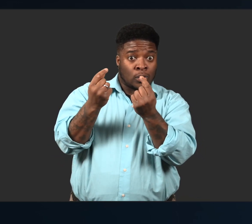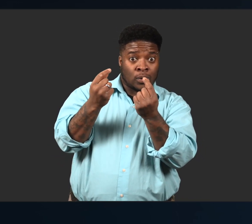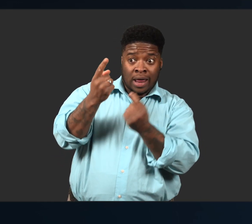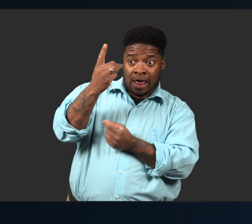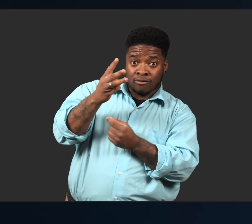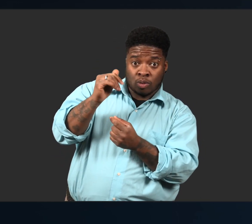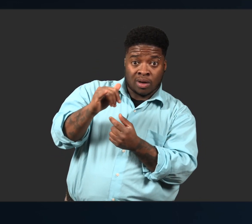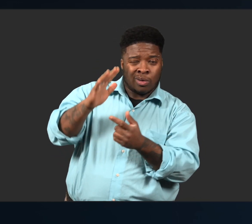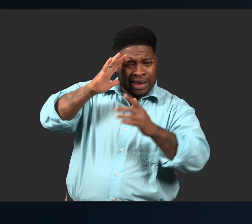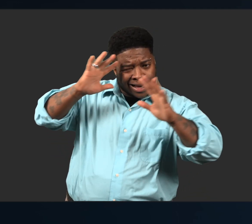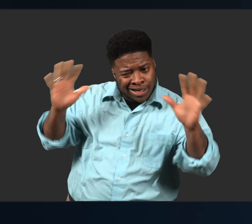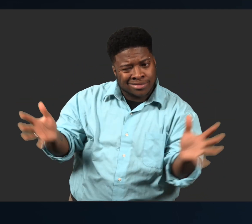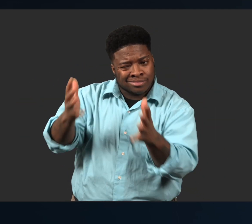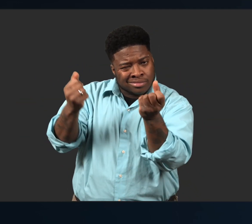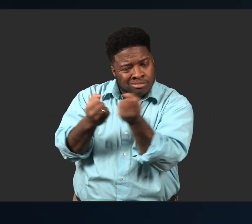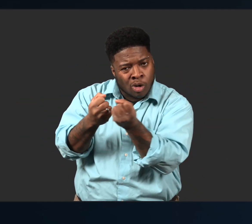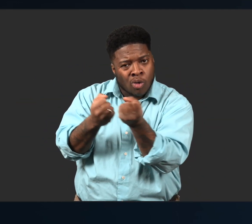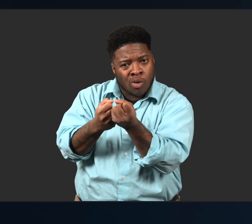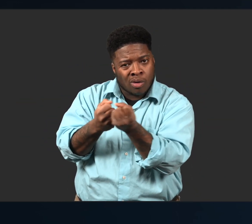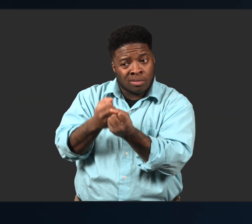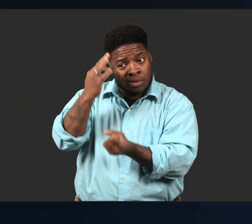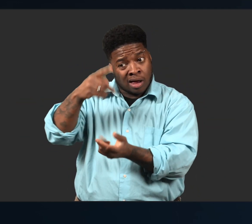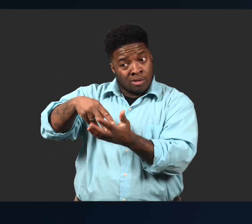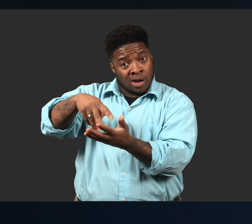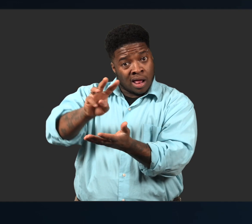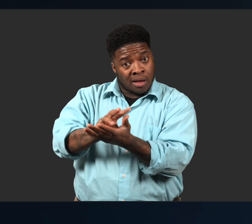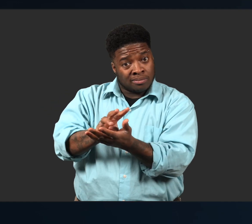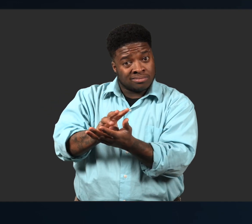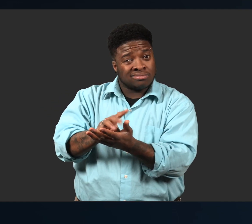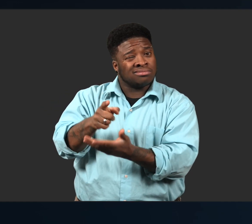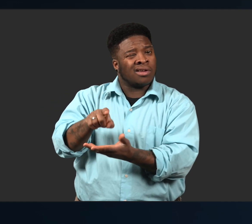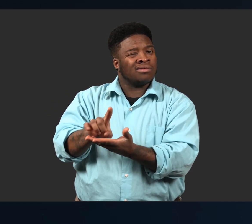At the halfway house, Alice is surrounded by support and is strongly encouraged to stay sober.